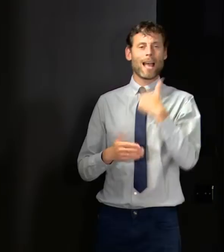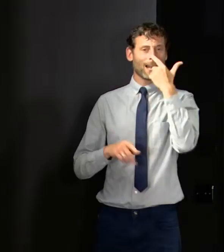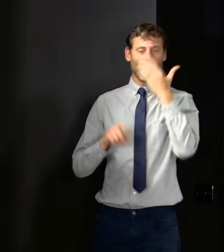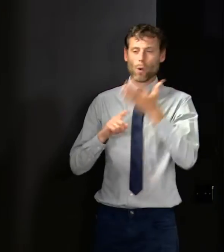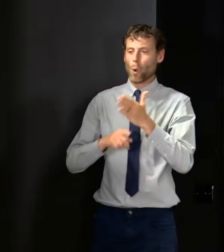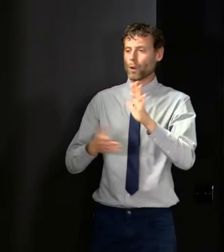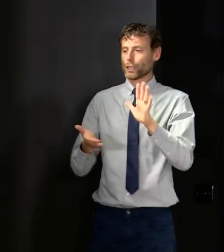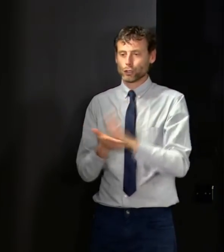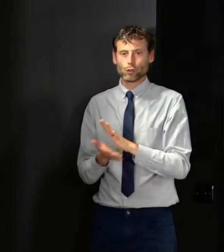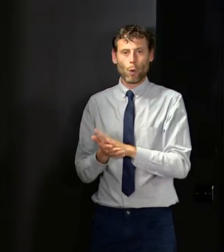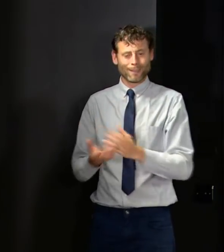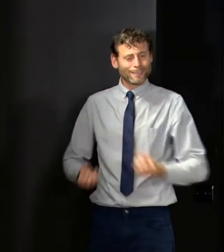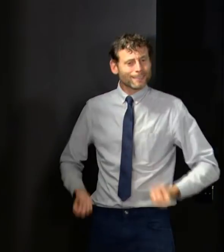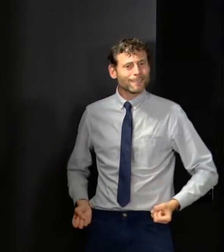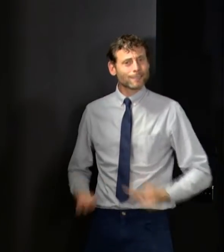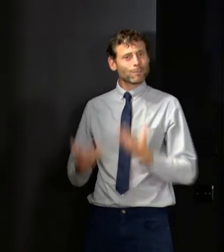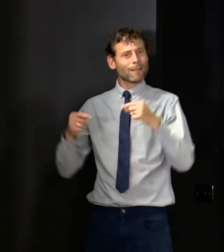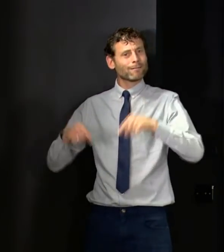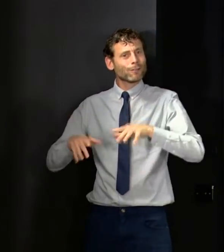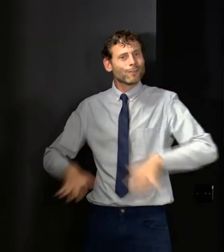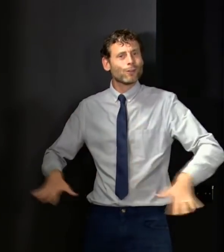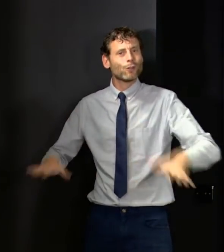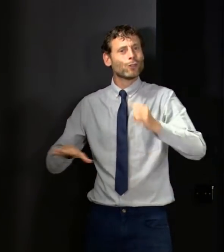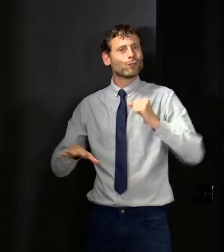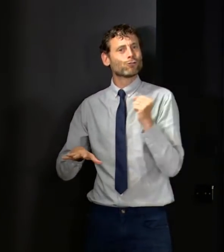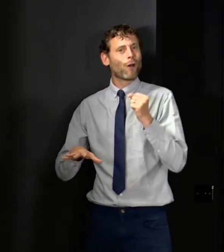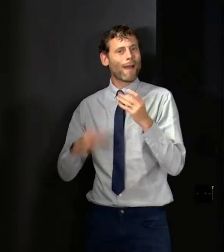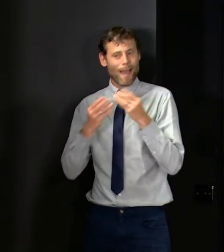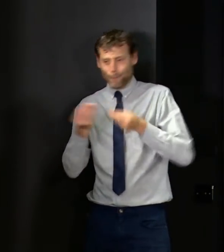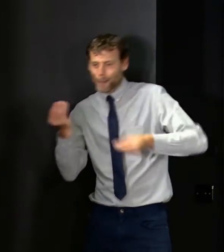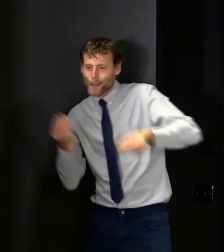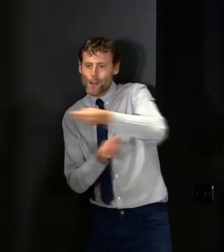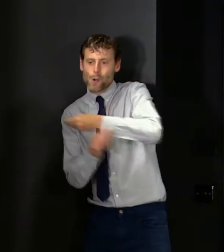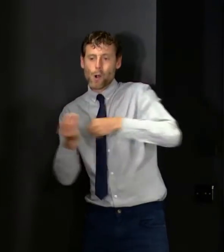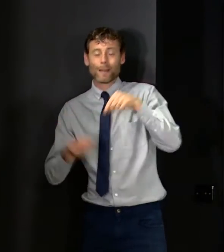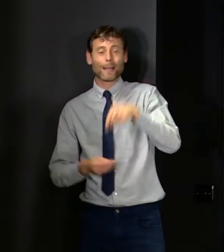in Scotland to help the tourist economy. But it takes responsibility on both sides. Both